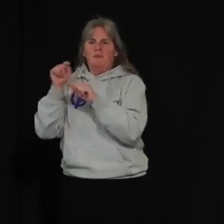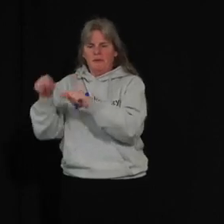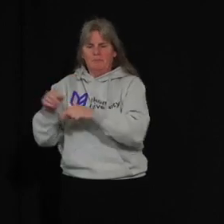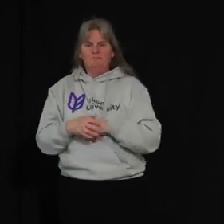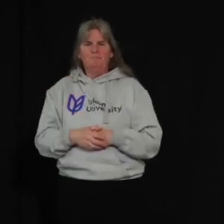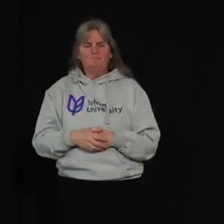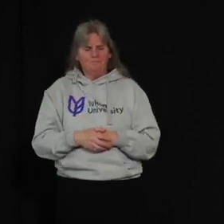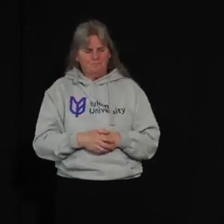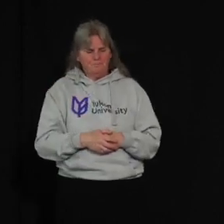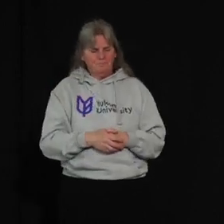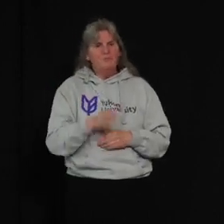French...